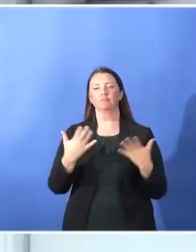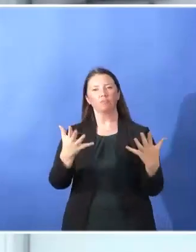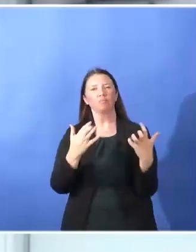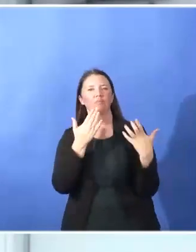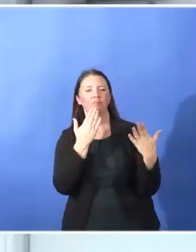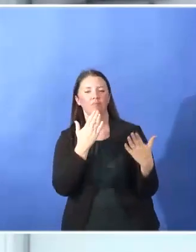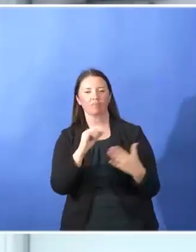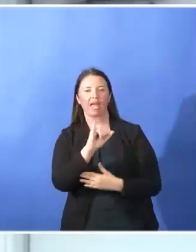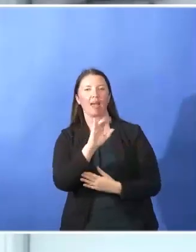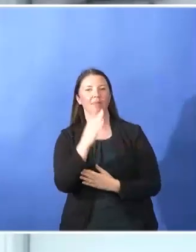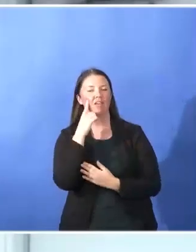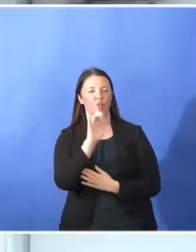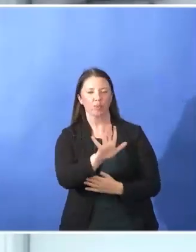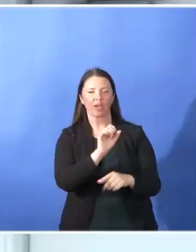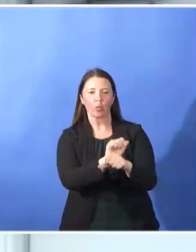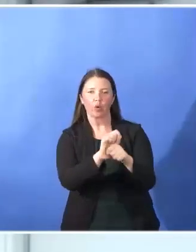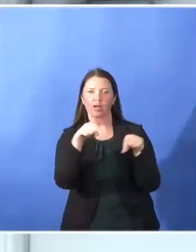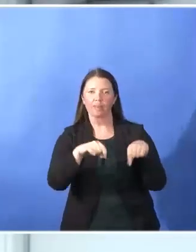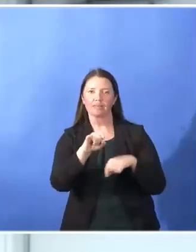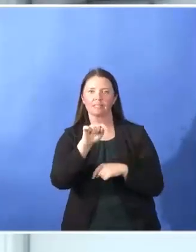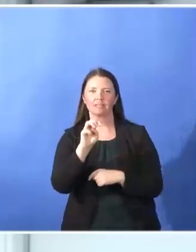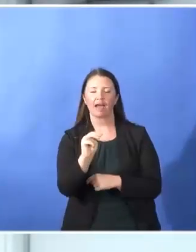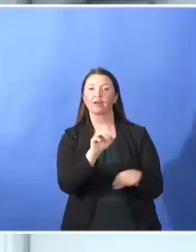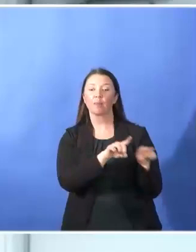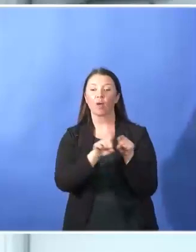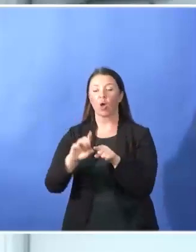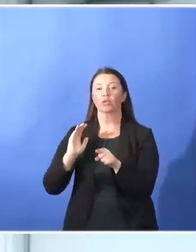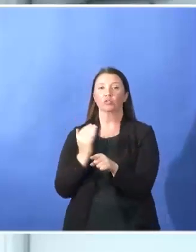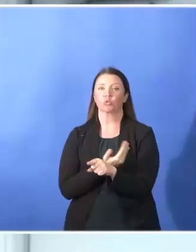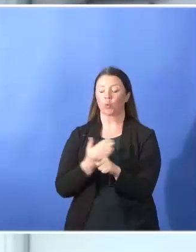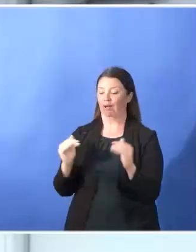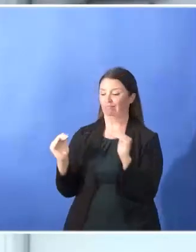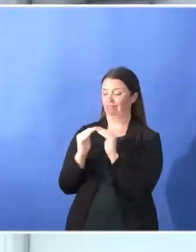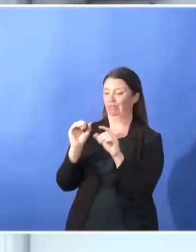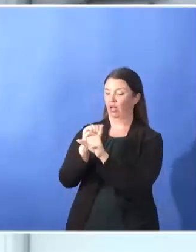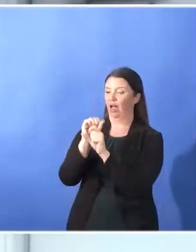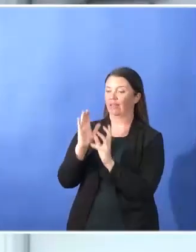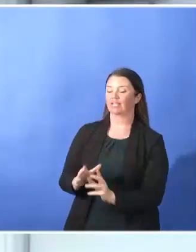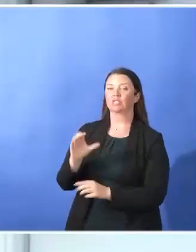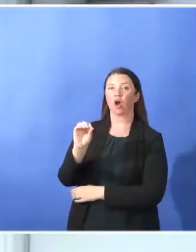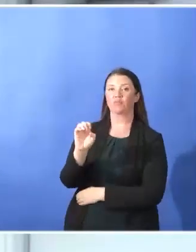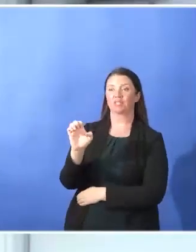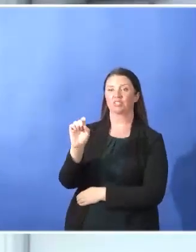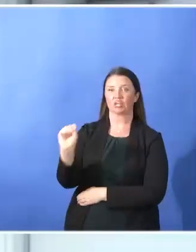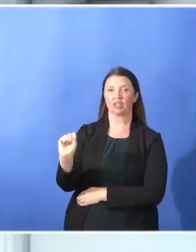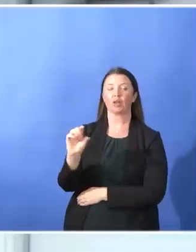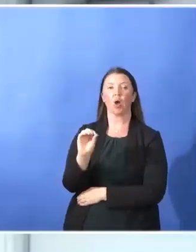WELL AS OUR COLLEAGUES AT THE OFFICE OF ECONOMICS AND